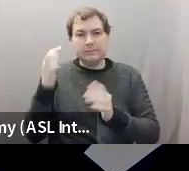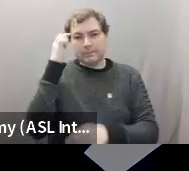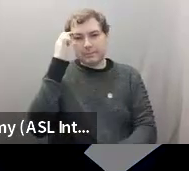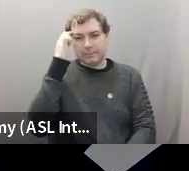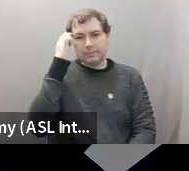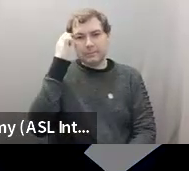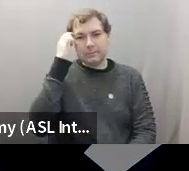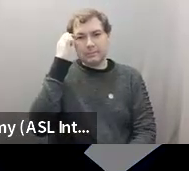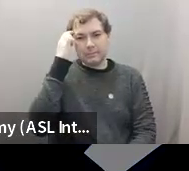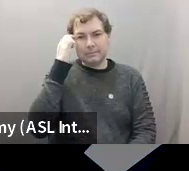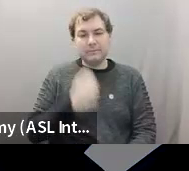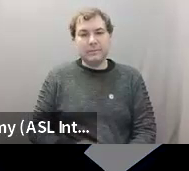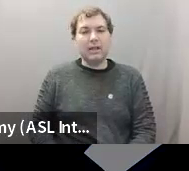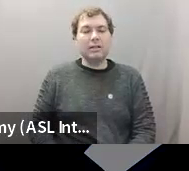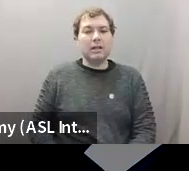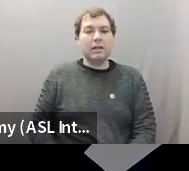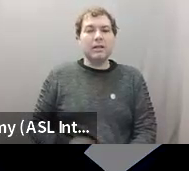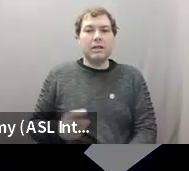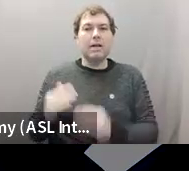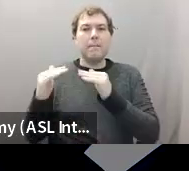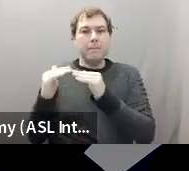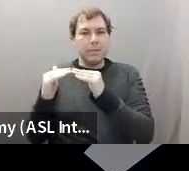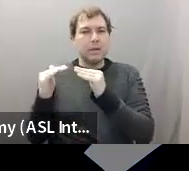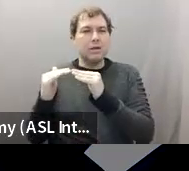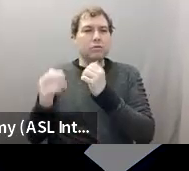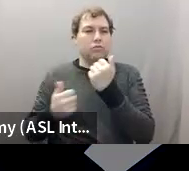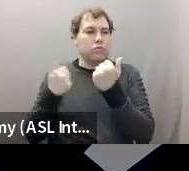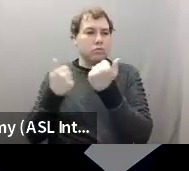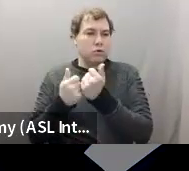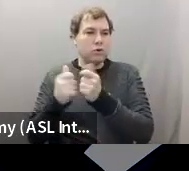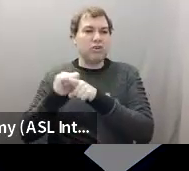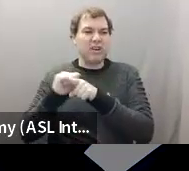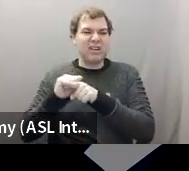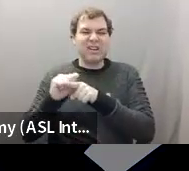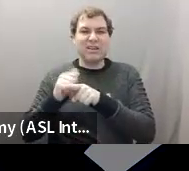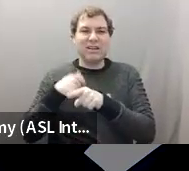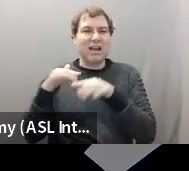james turner: the peer support training. james turner: and I took it many, many years ago.